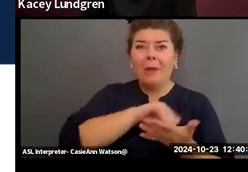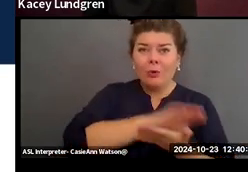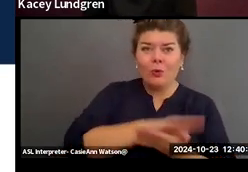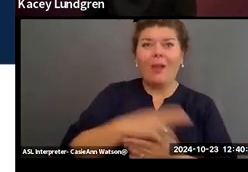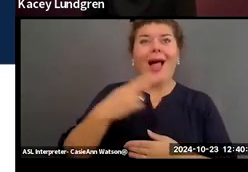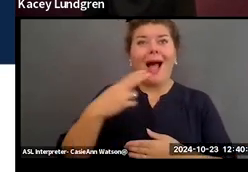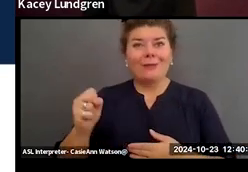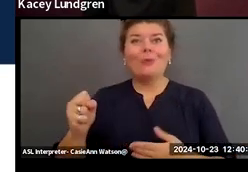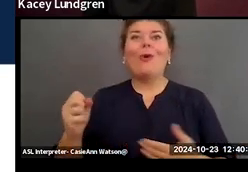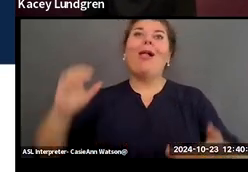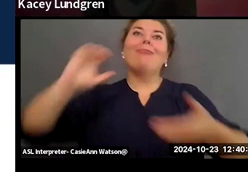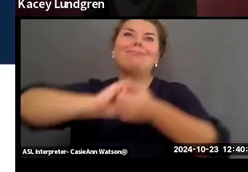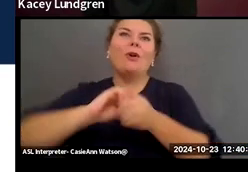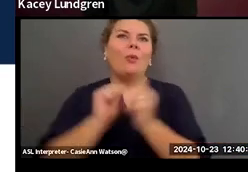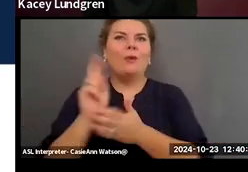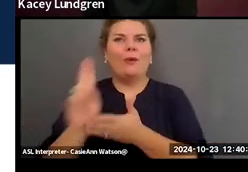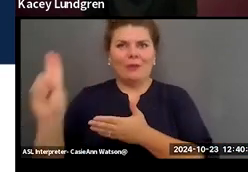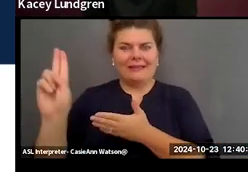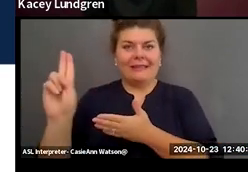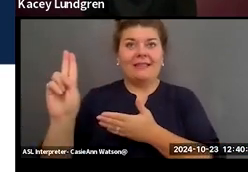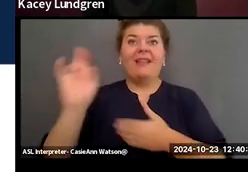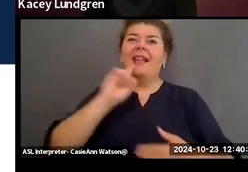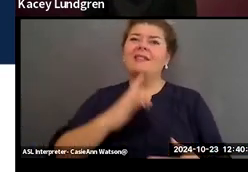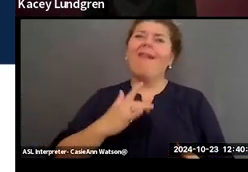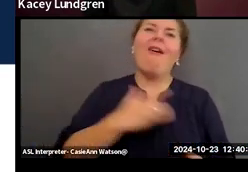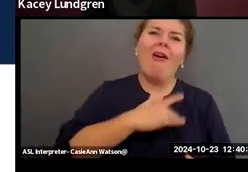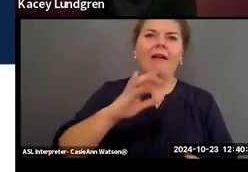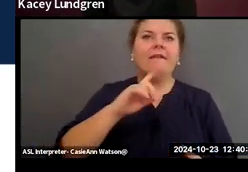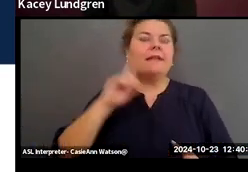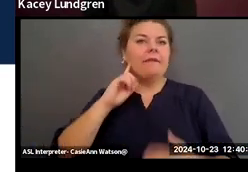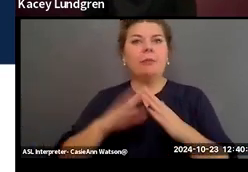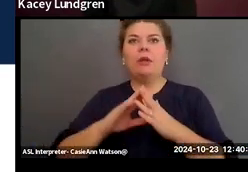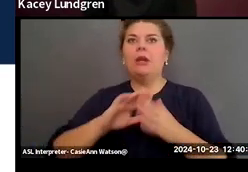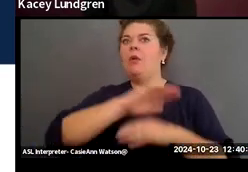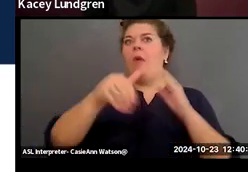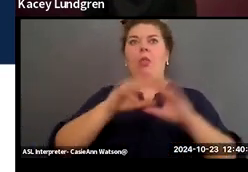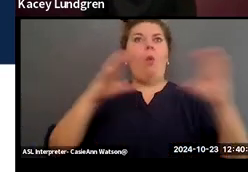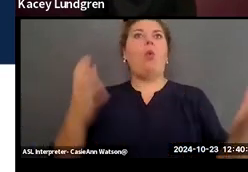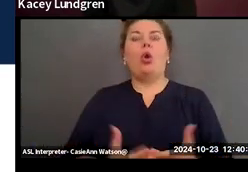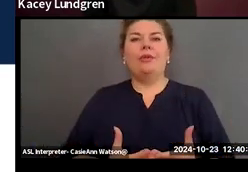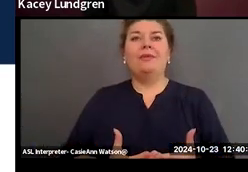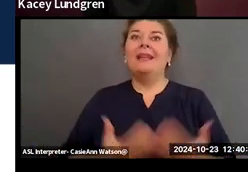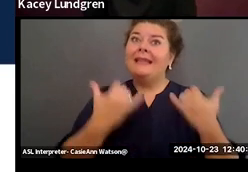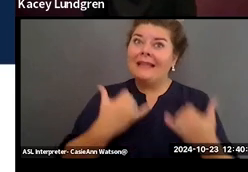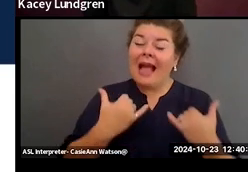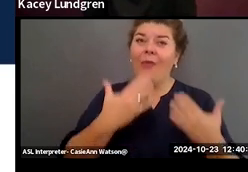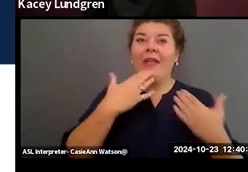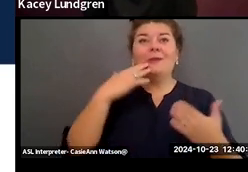to go along with the university. It's the heart of the deaf community around the world. And now thanks in part Louise B. Miller,